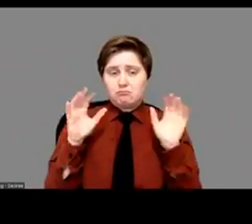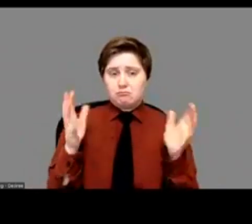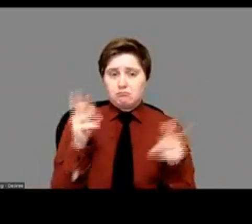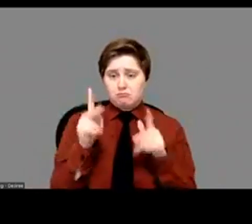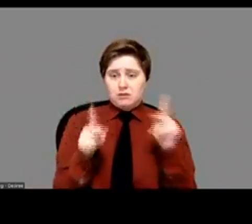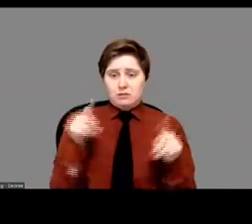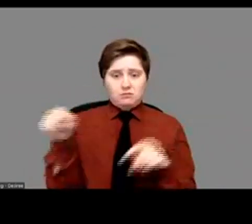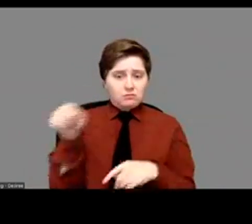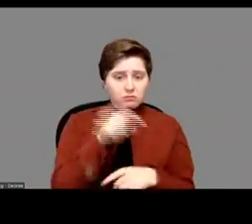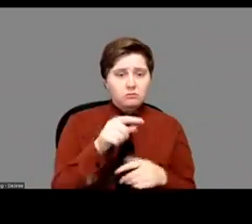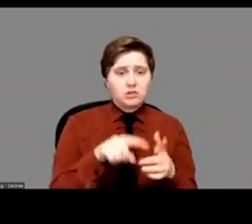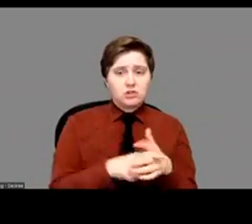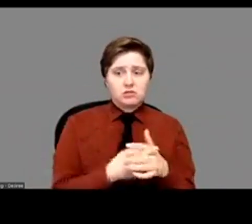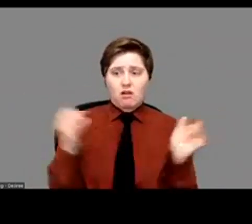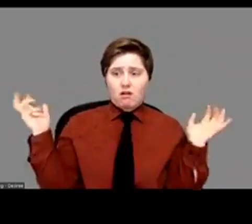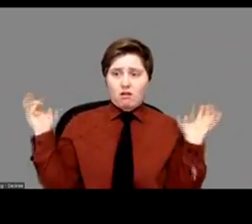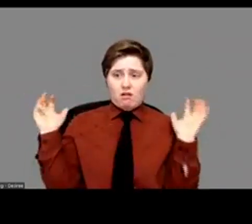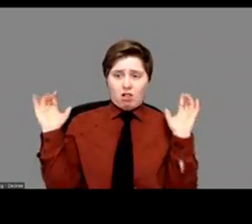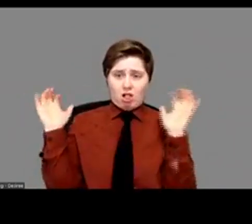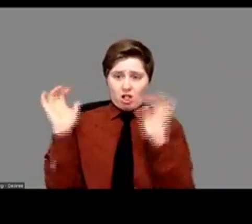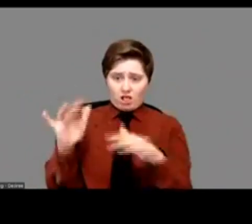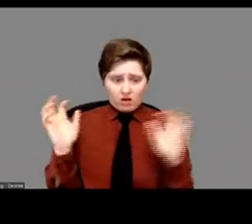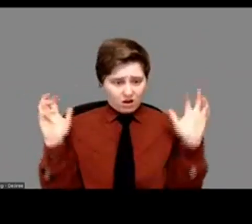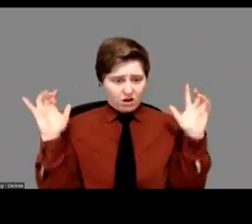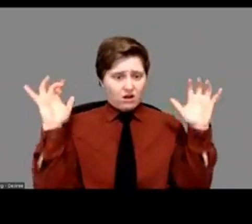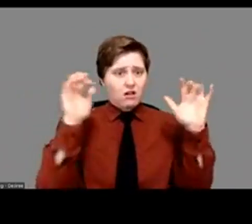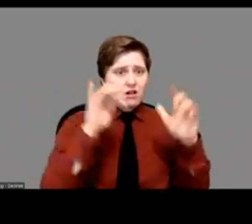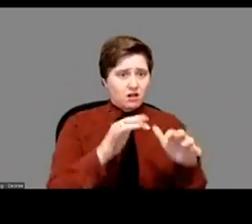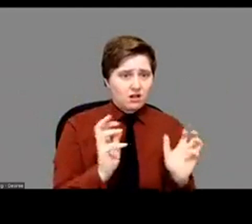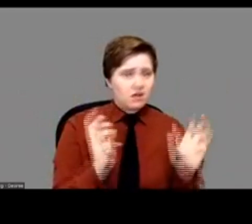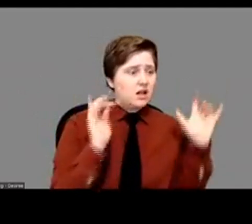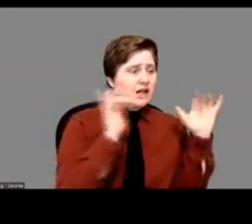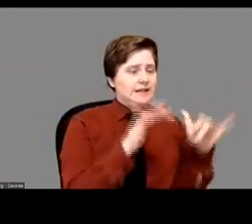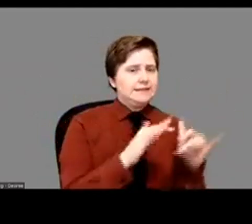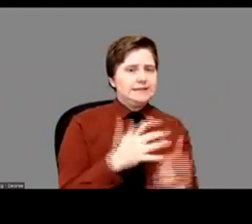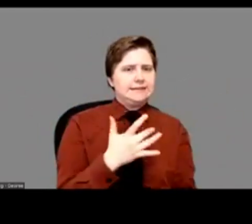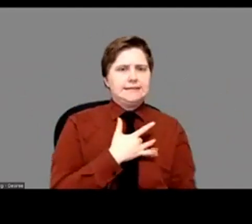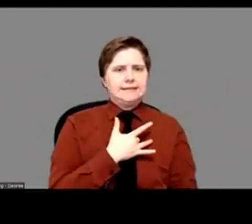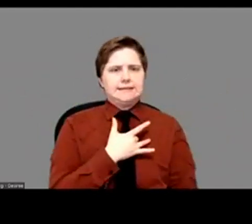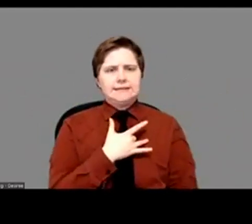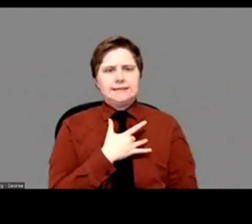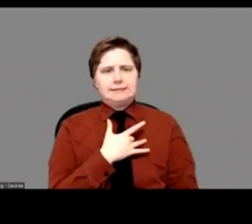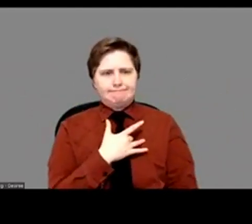really start to get out and about. Then it strikes us that if we're going